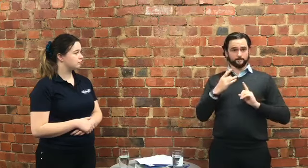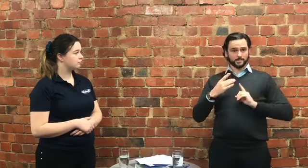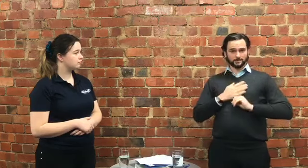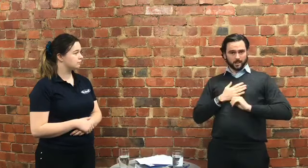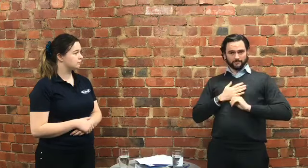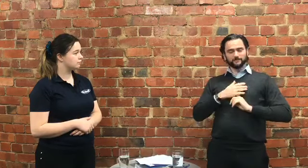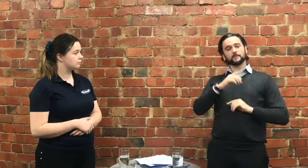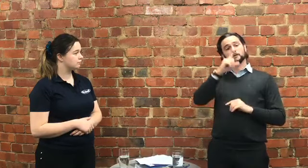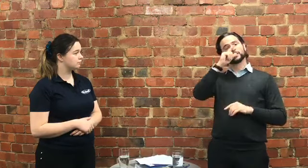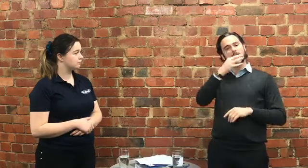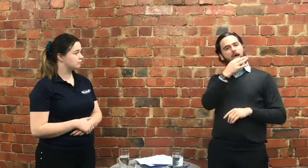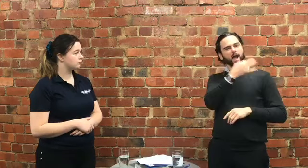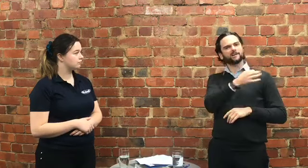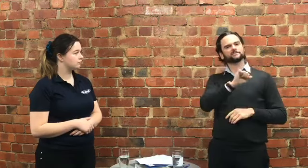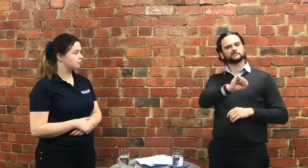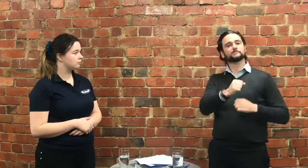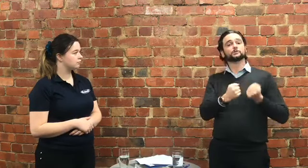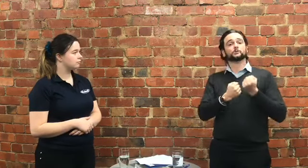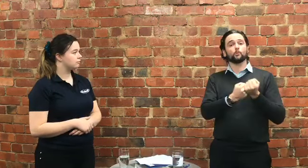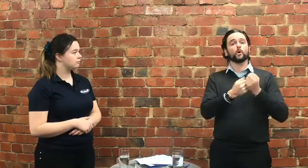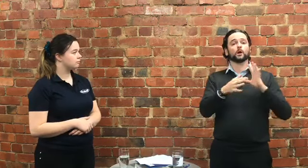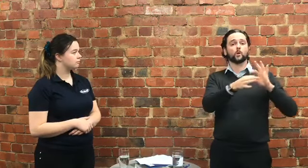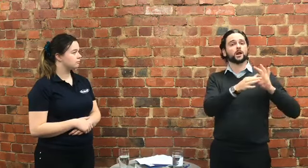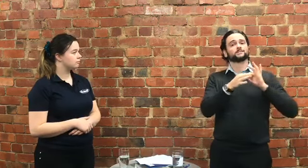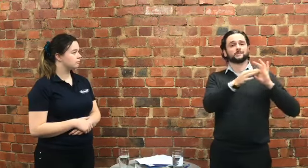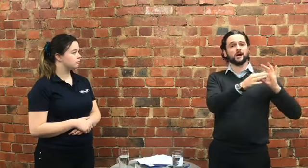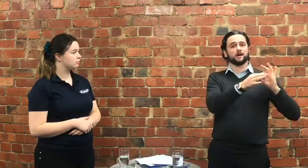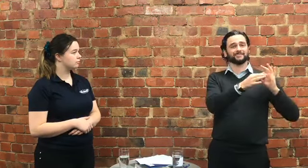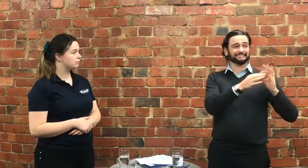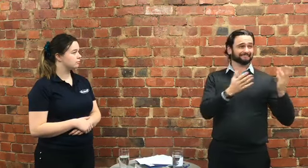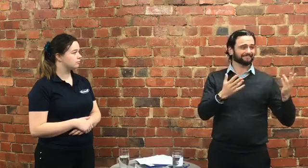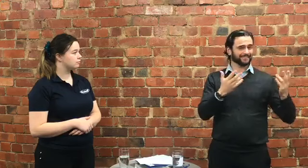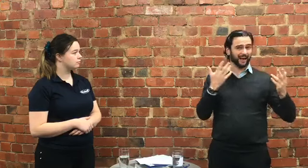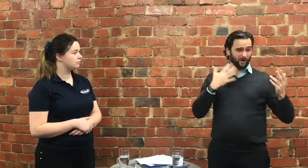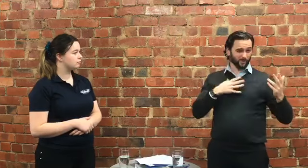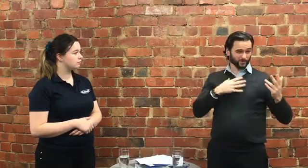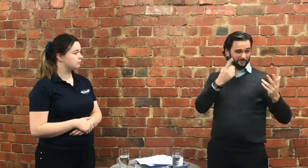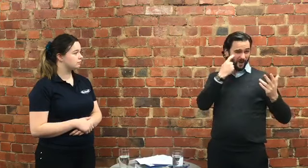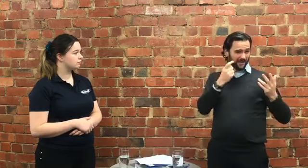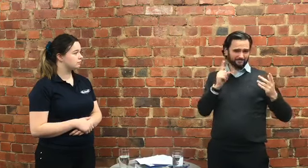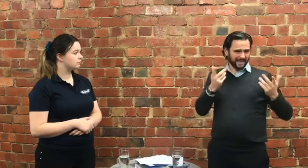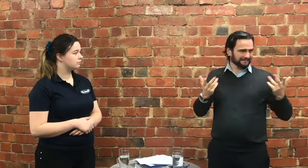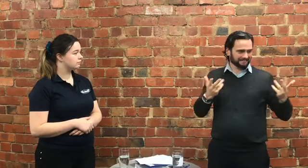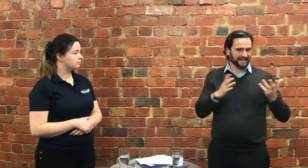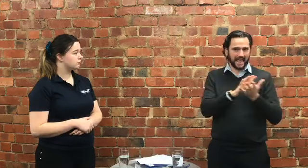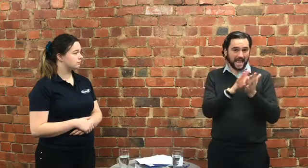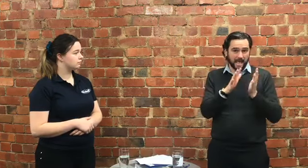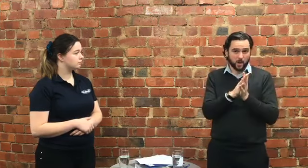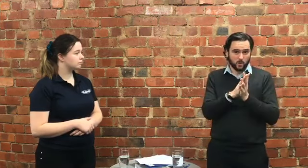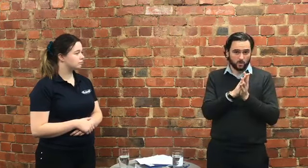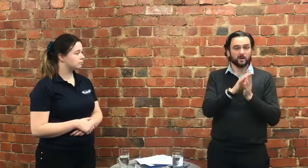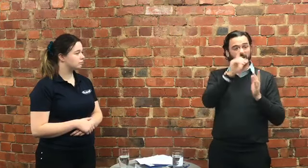If you feel a little overwhelmed by that thought and you can't manage the funding yourself